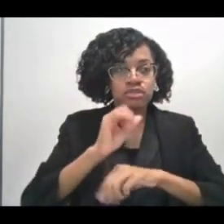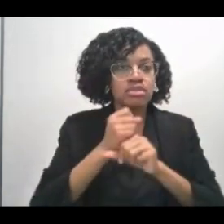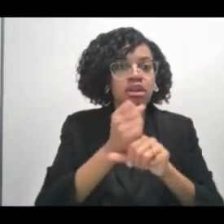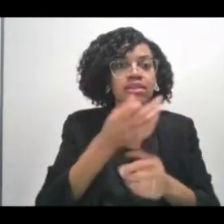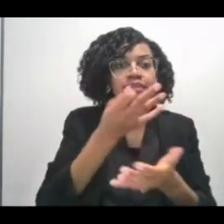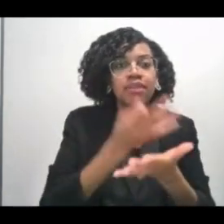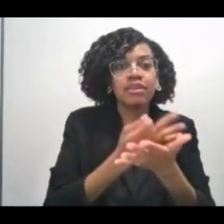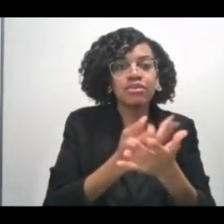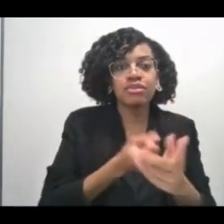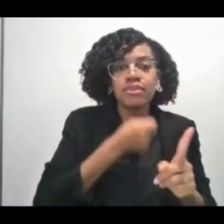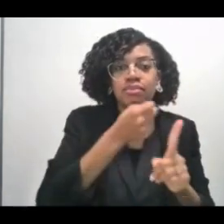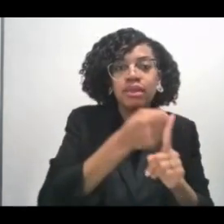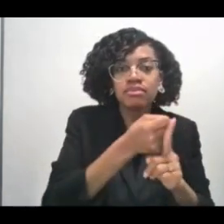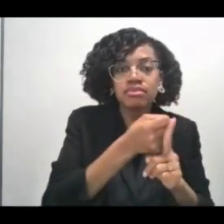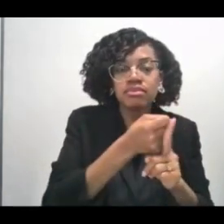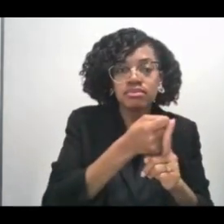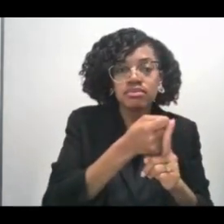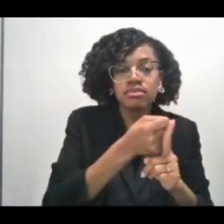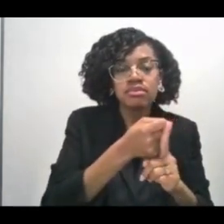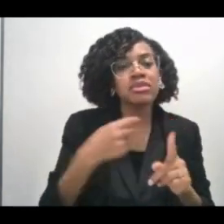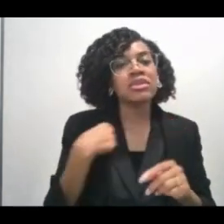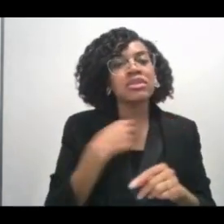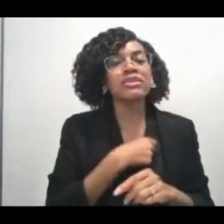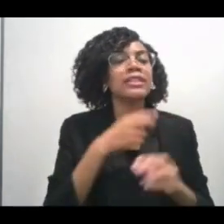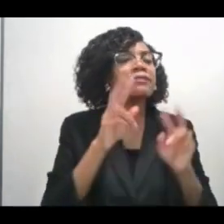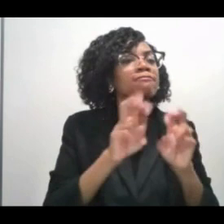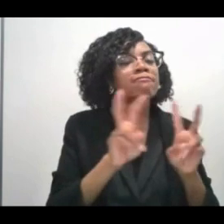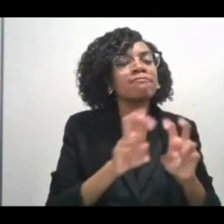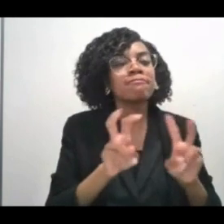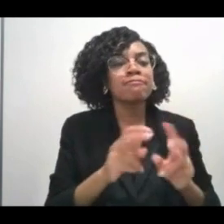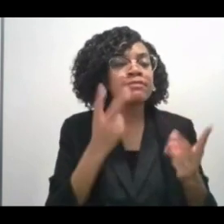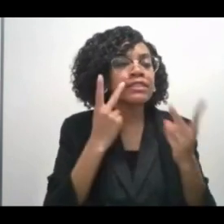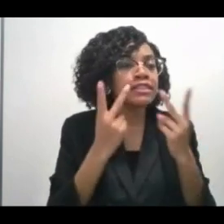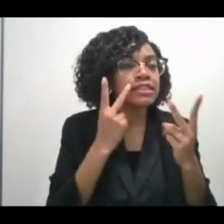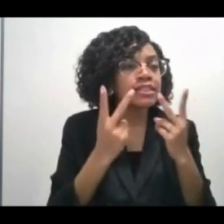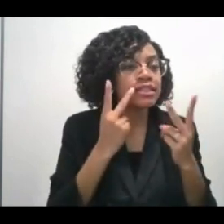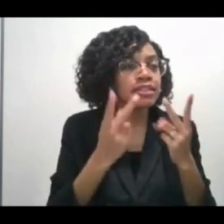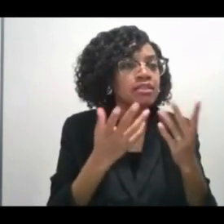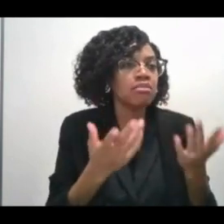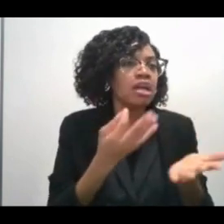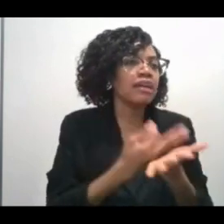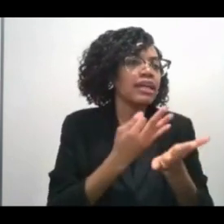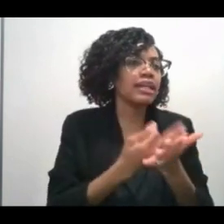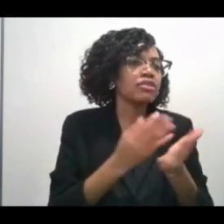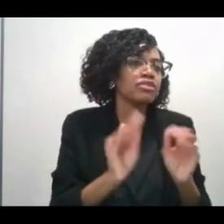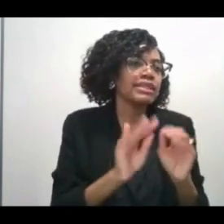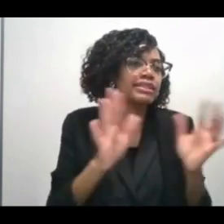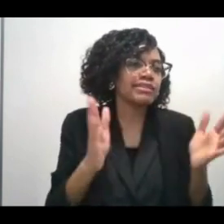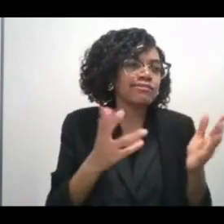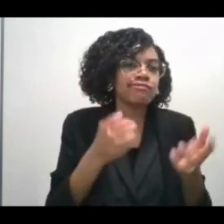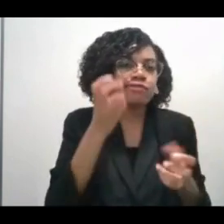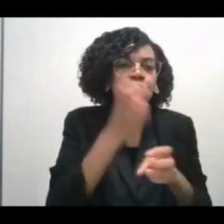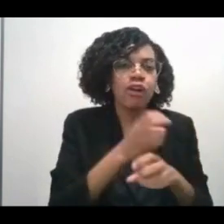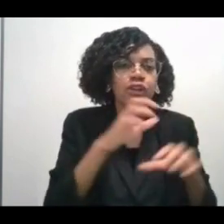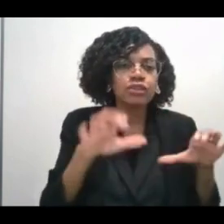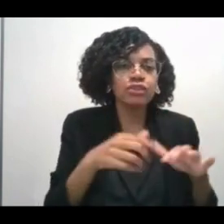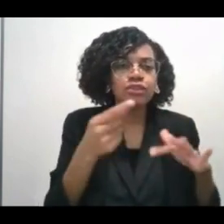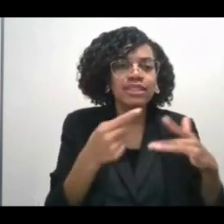characterize the full impact on a community. What about getting to work? What about getting your children to school, those aren't